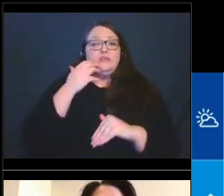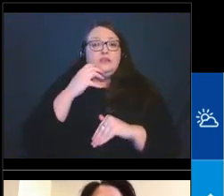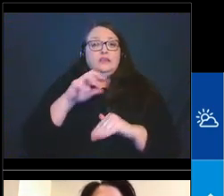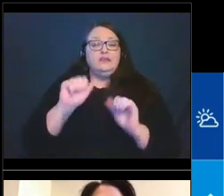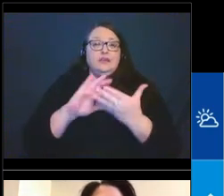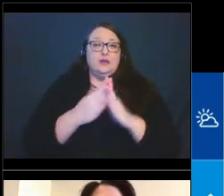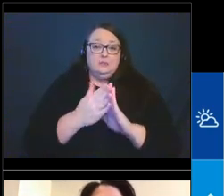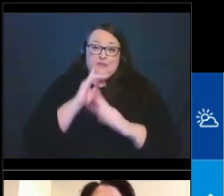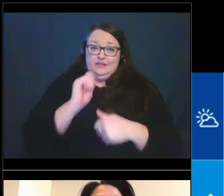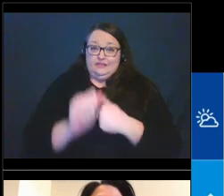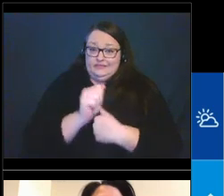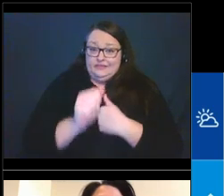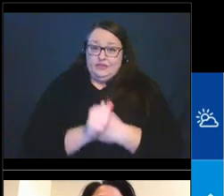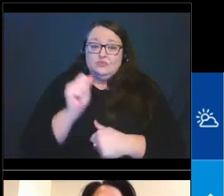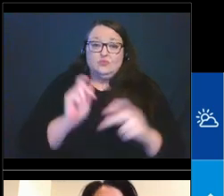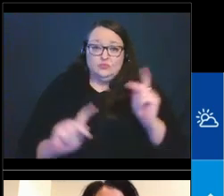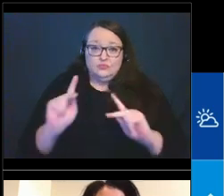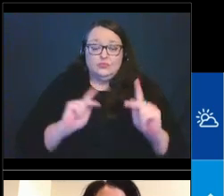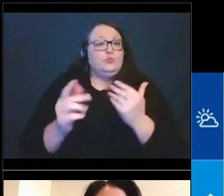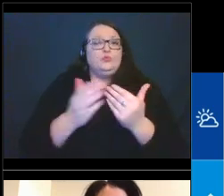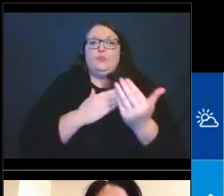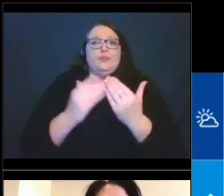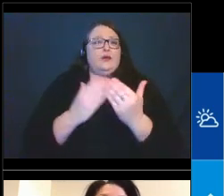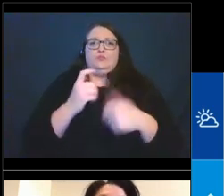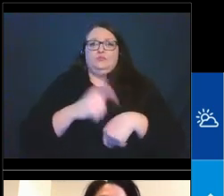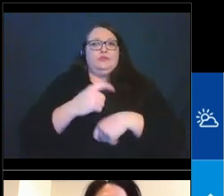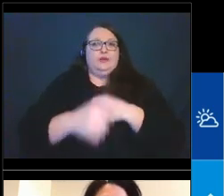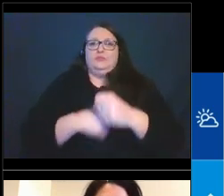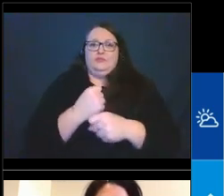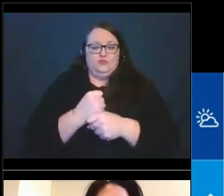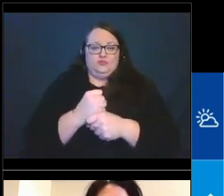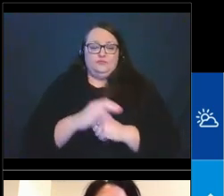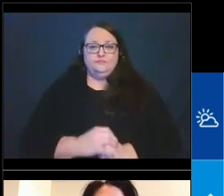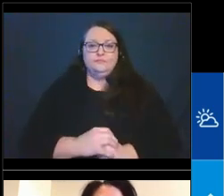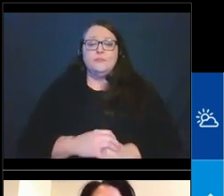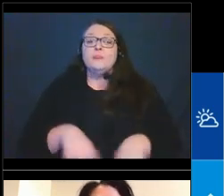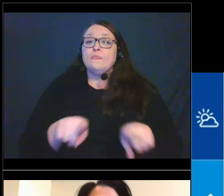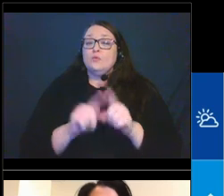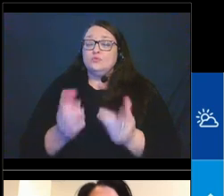dangerous to the human body, no matter the time of year. But it also suggests that everyone has